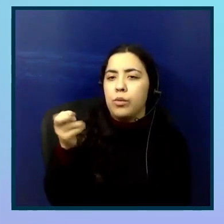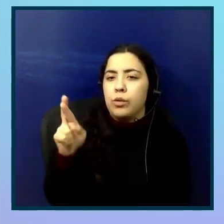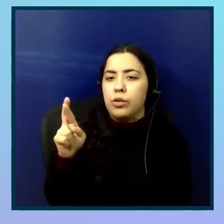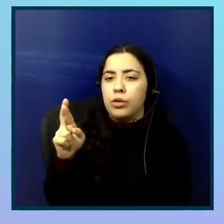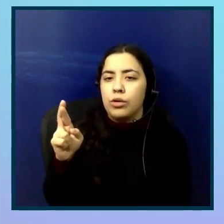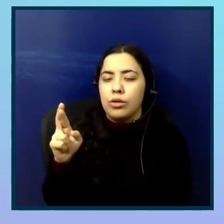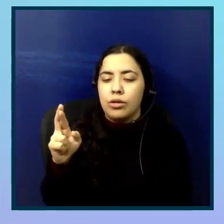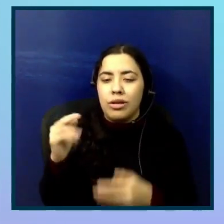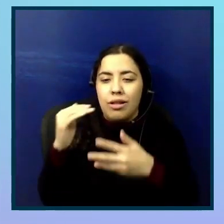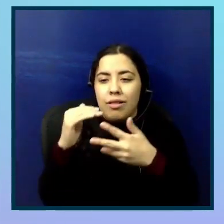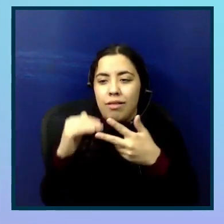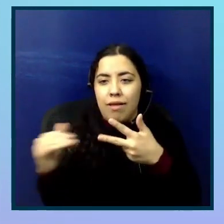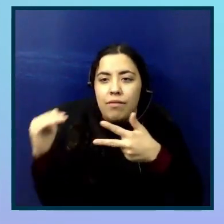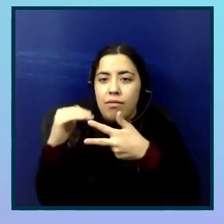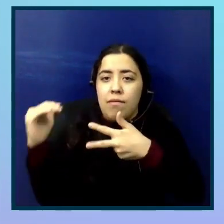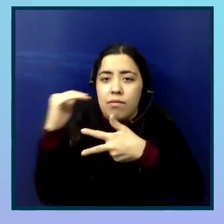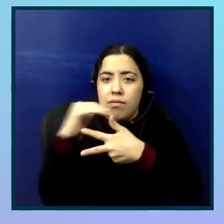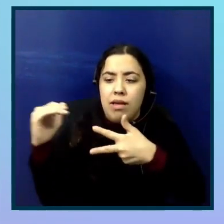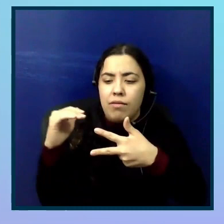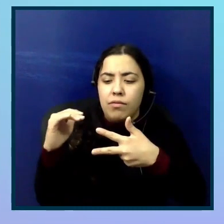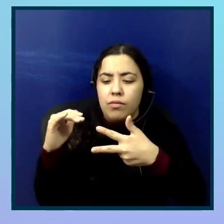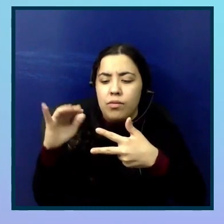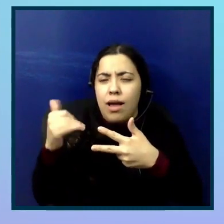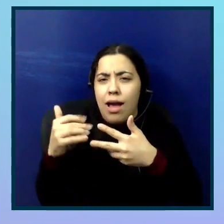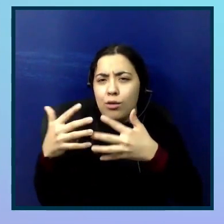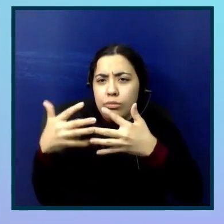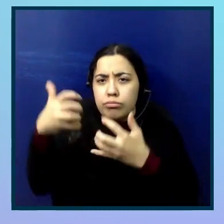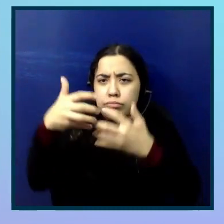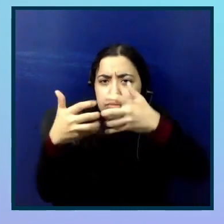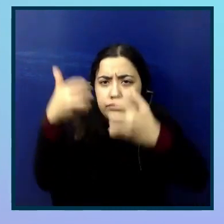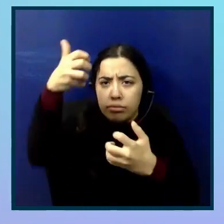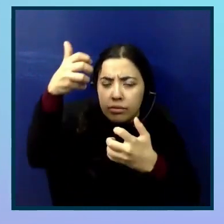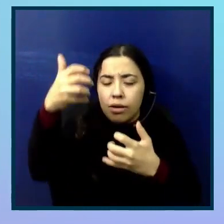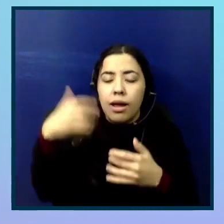I keep coming back to the clips example like that was, 'cause people had questions about